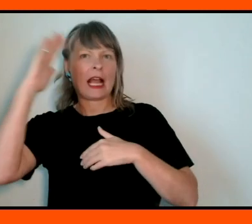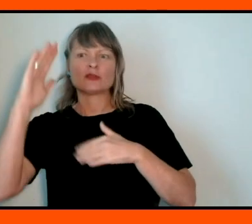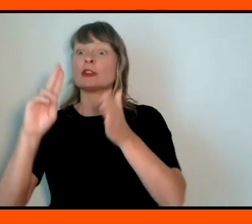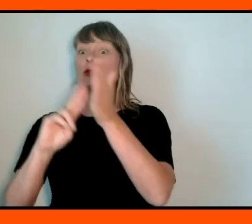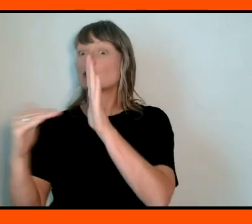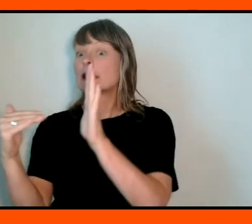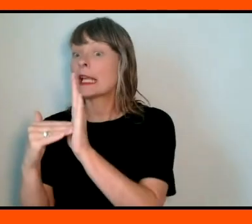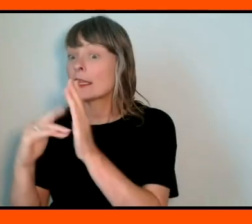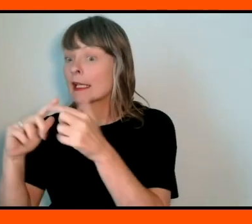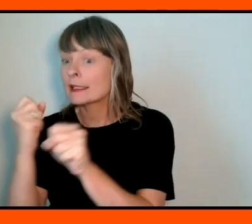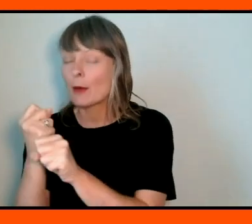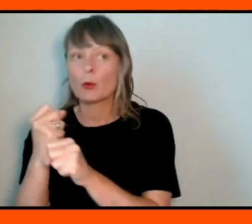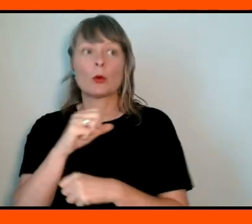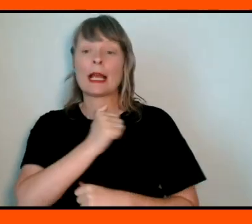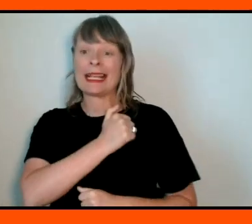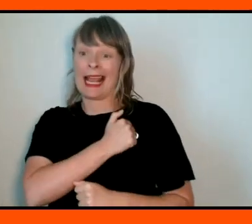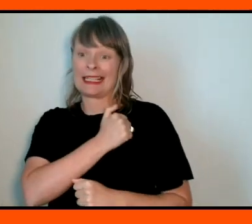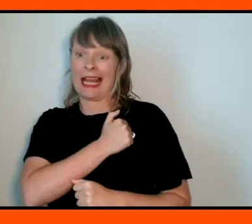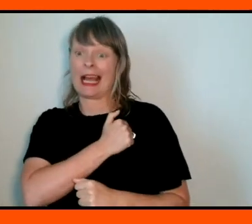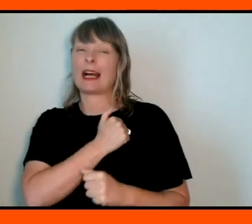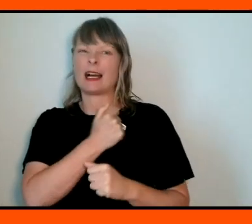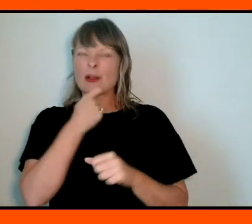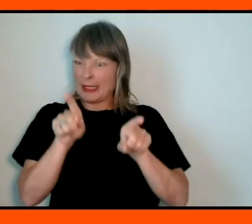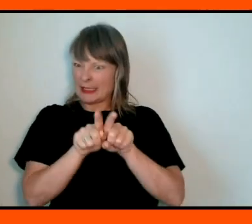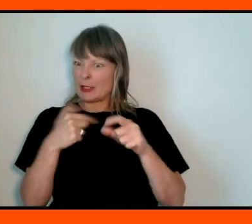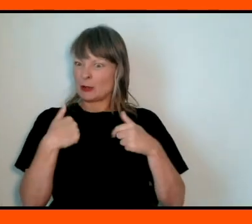and Canada assess their topics for inclusion in their Census.